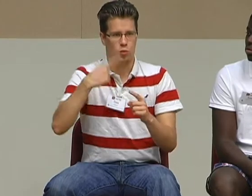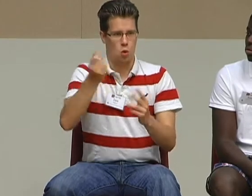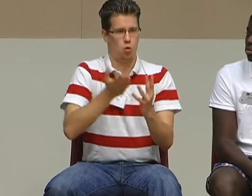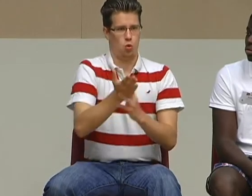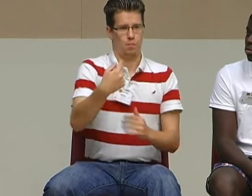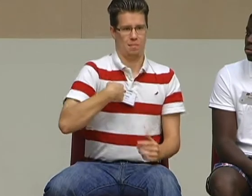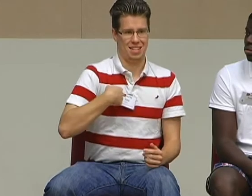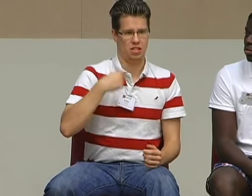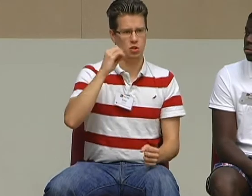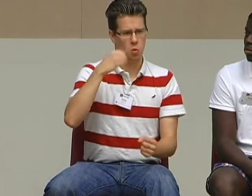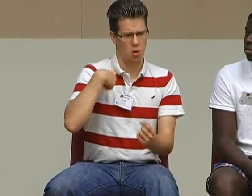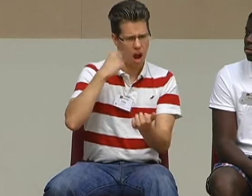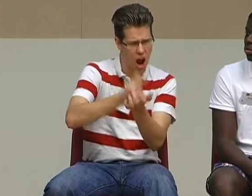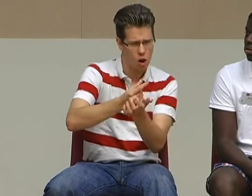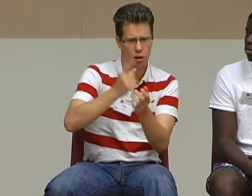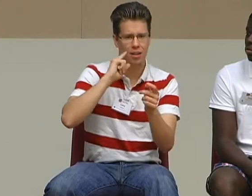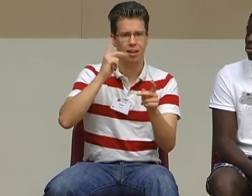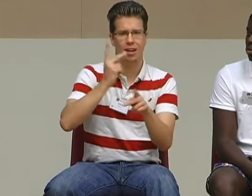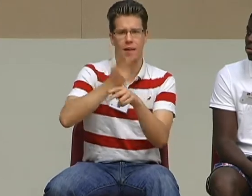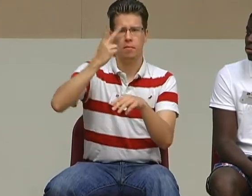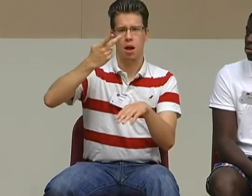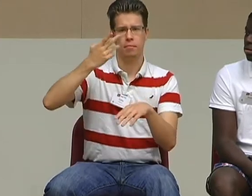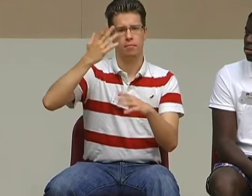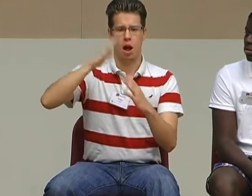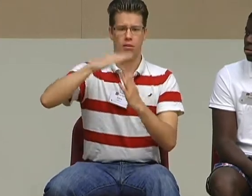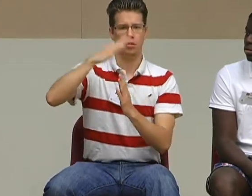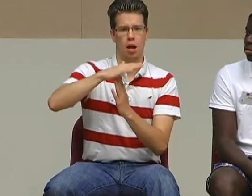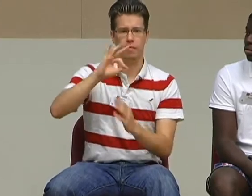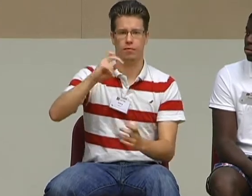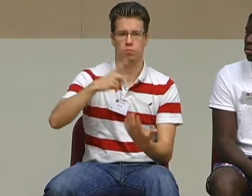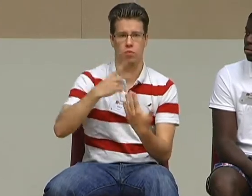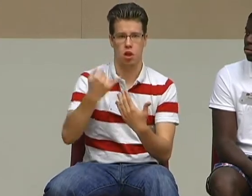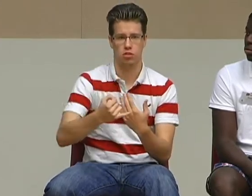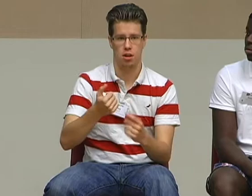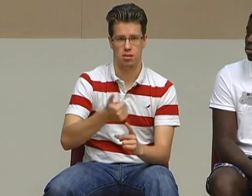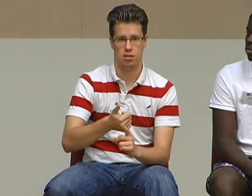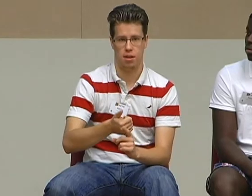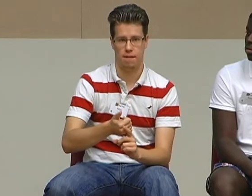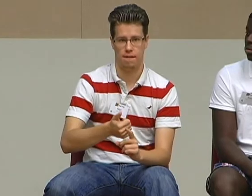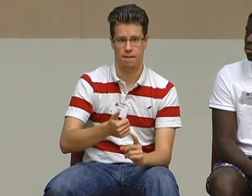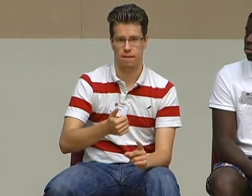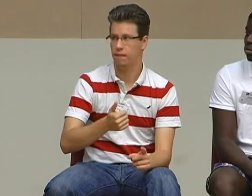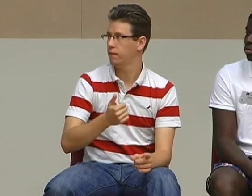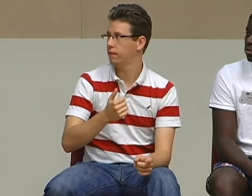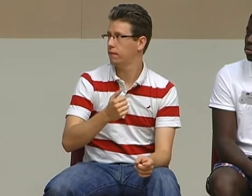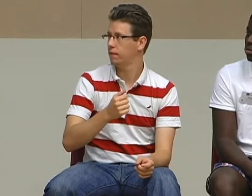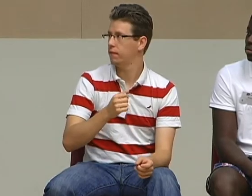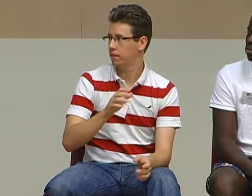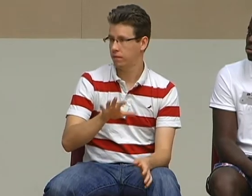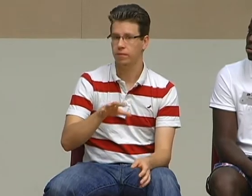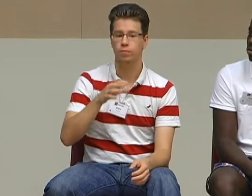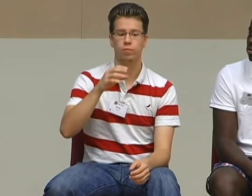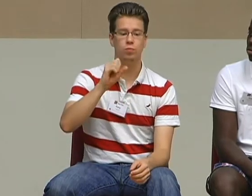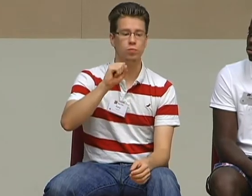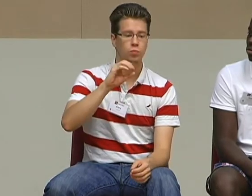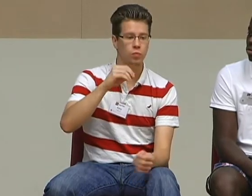through me and I would be guaranteed then to be up to date on what our team was doing.